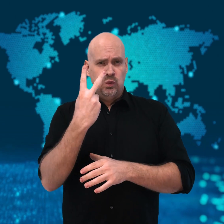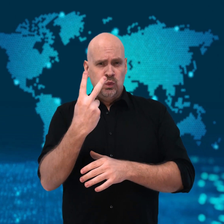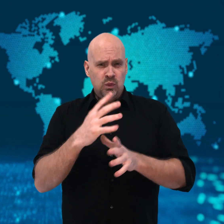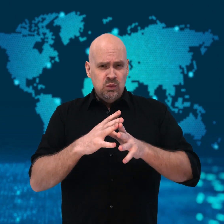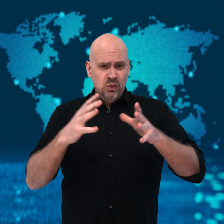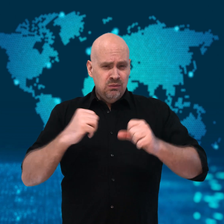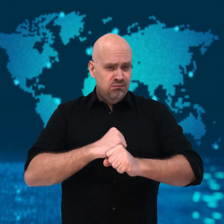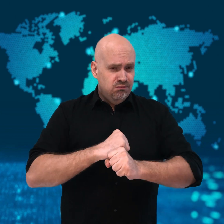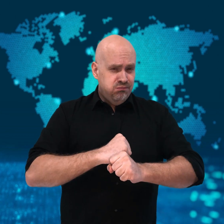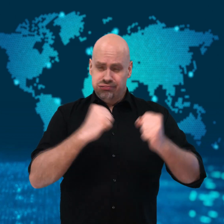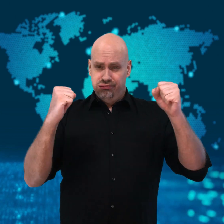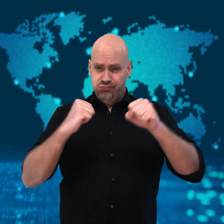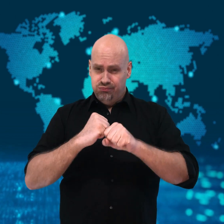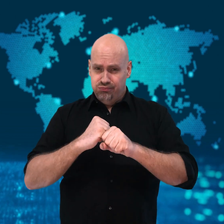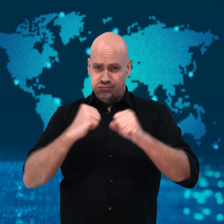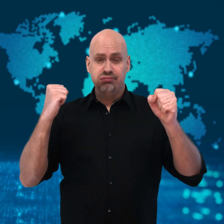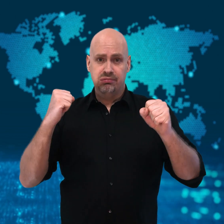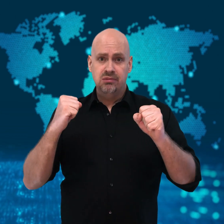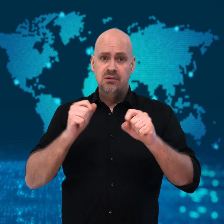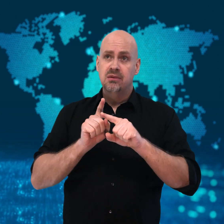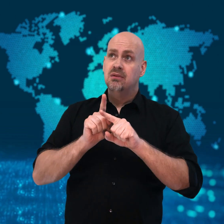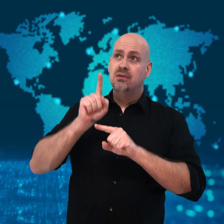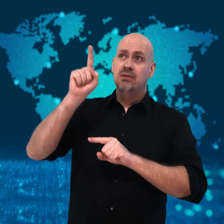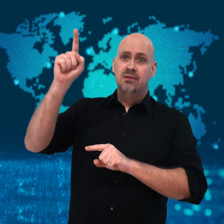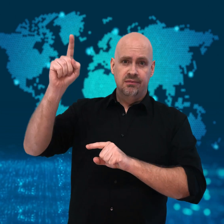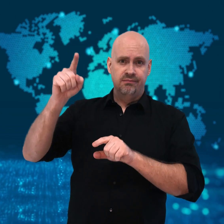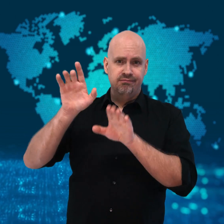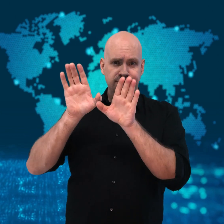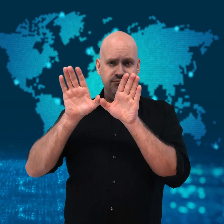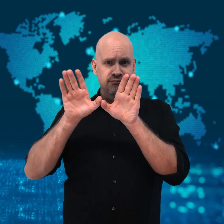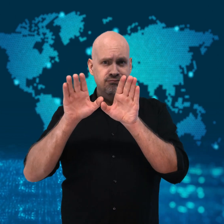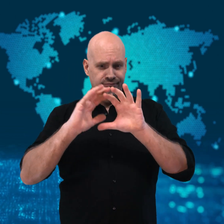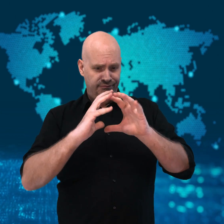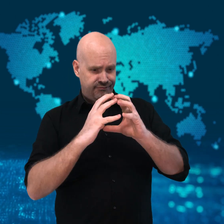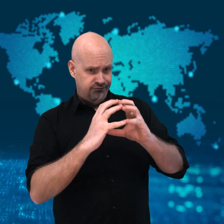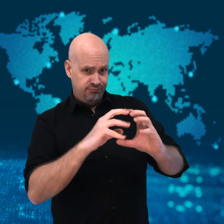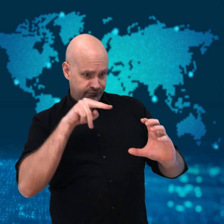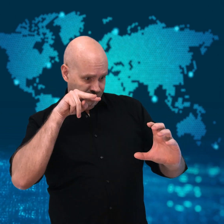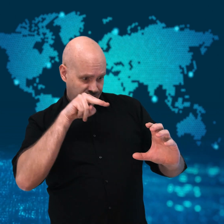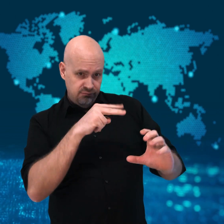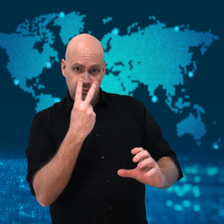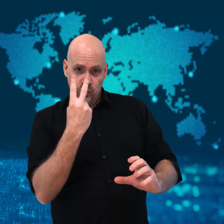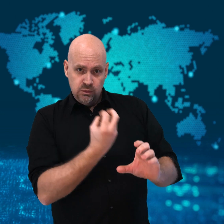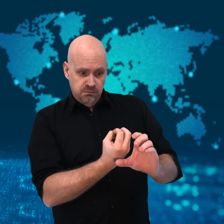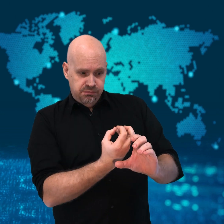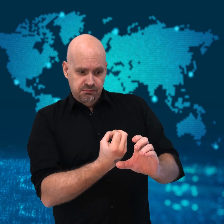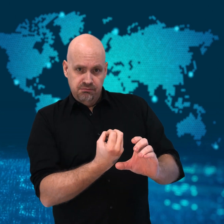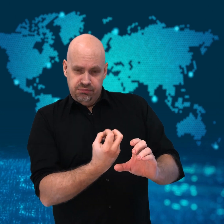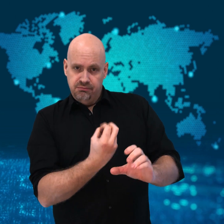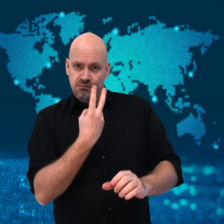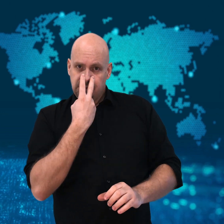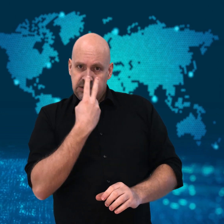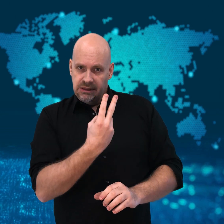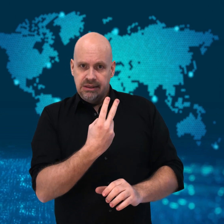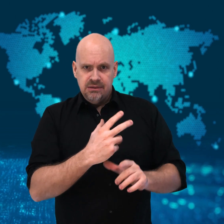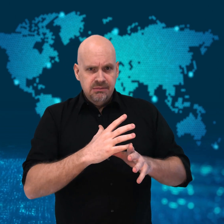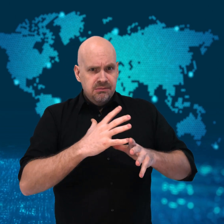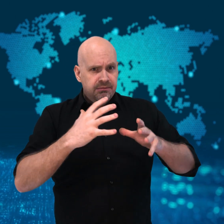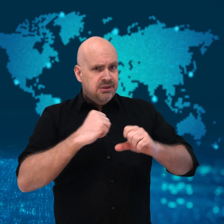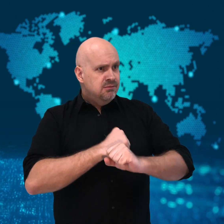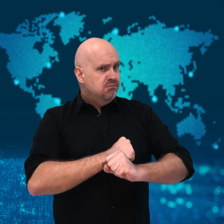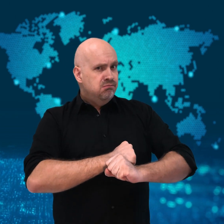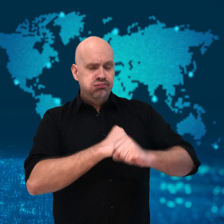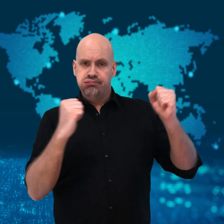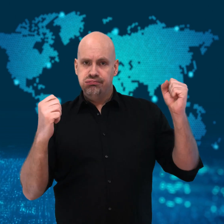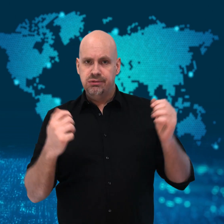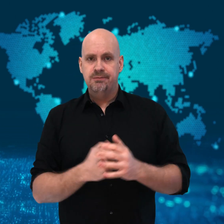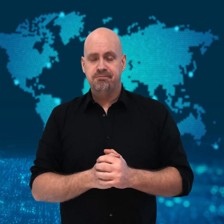The trucks were carrying natural gas and fuel into Afghanistan from Iran.